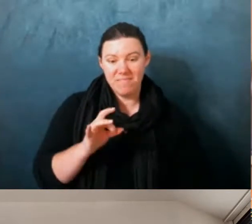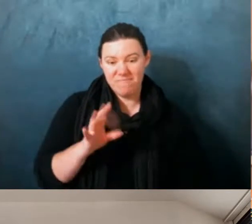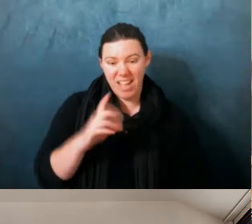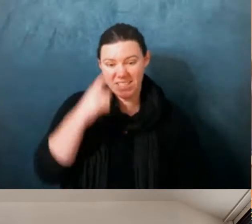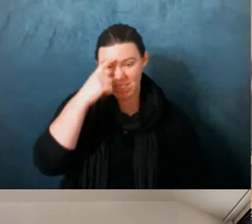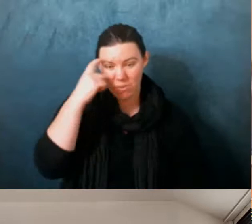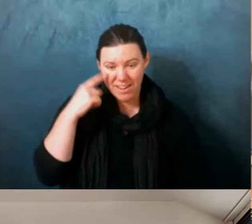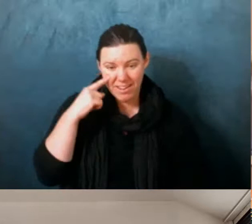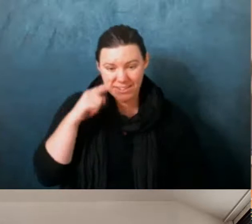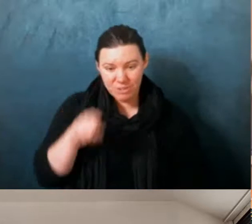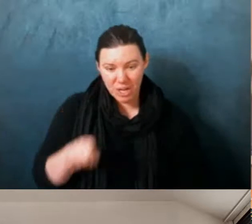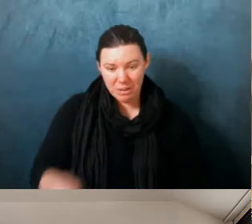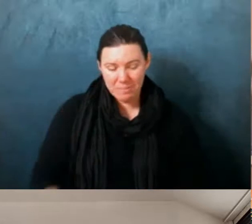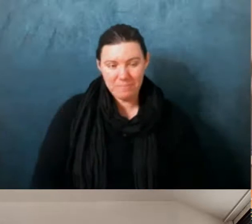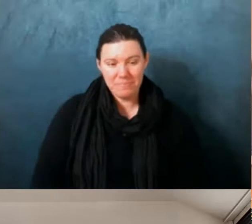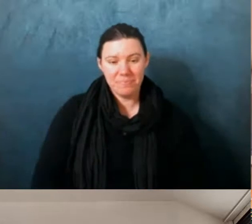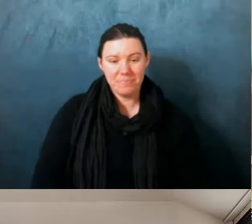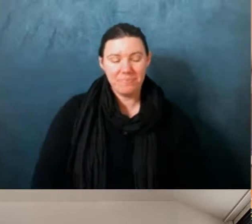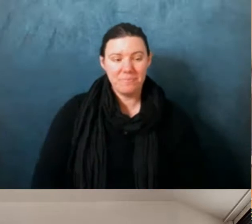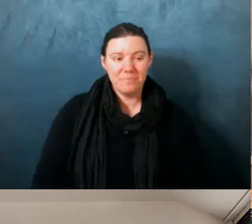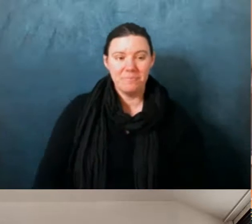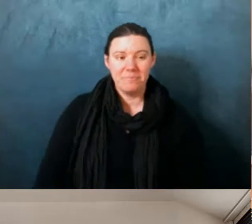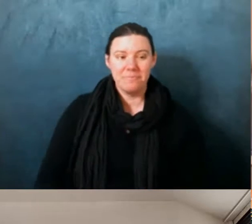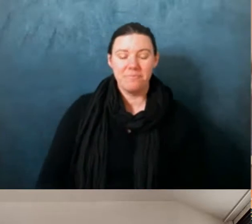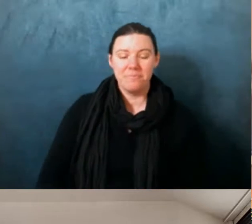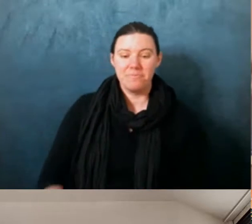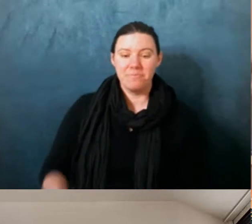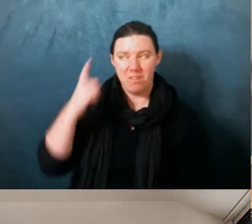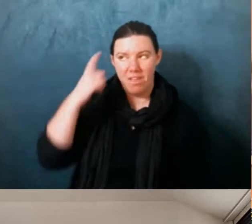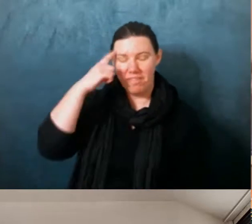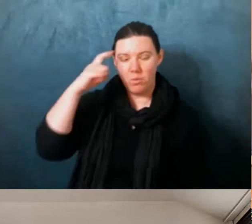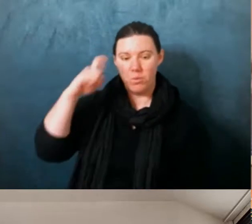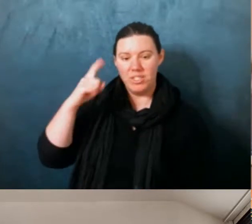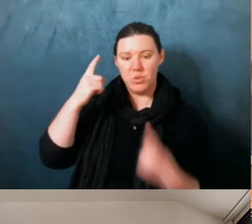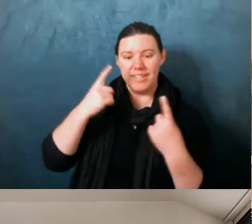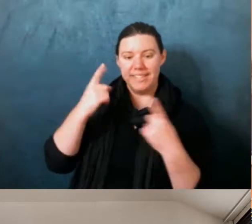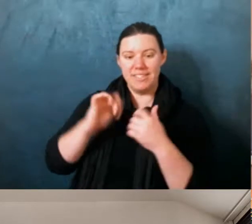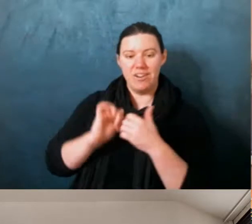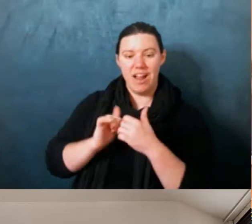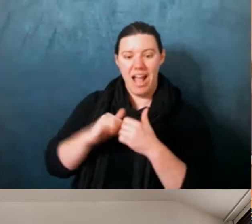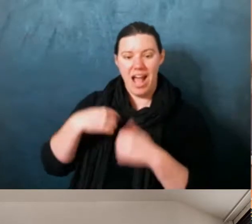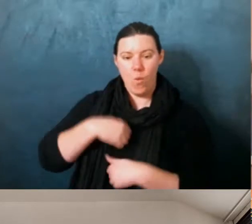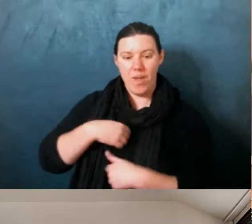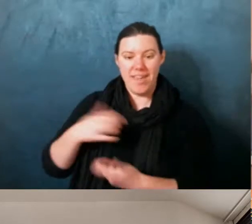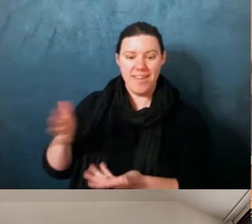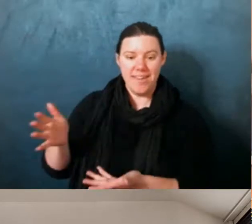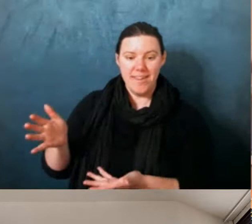And so I think we need to really consider how we gather and keep that information